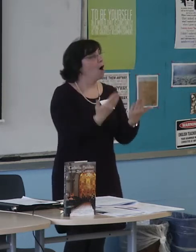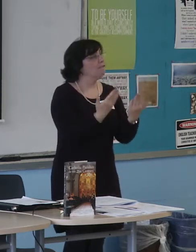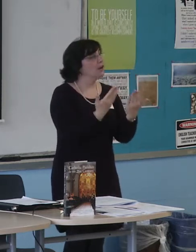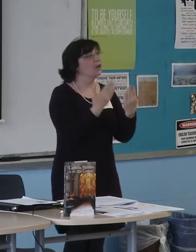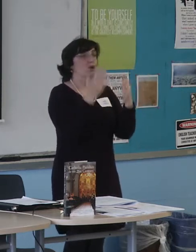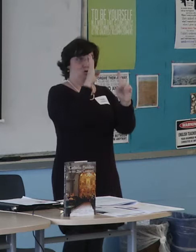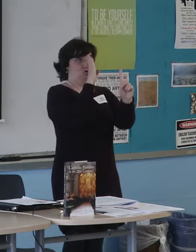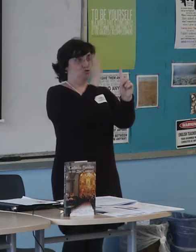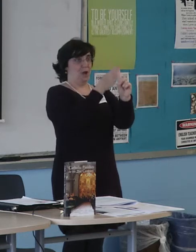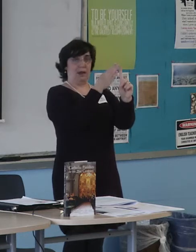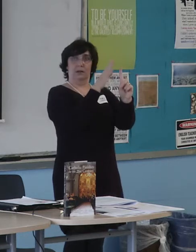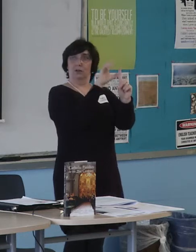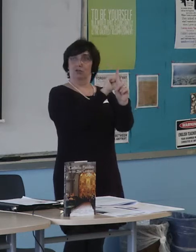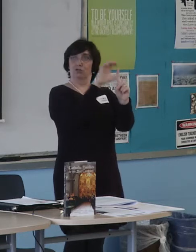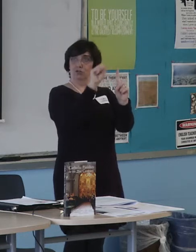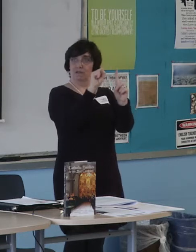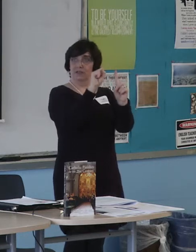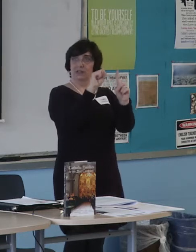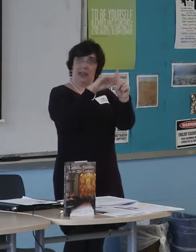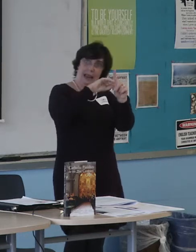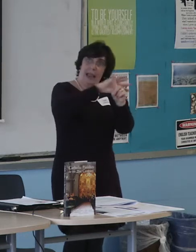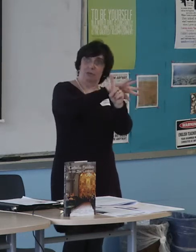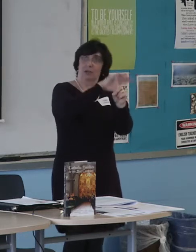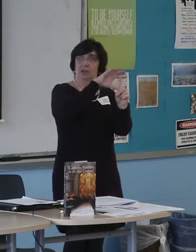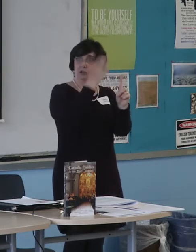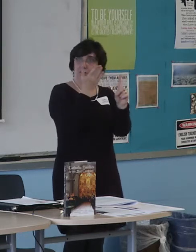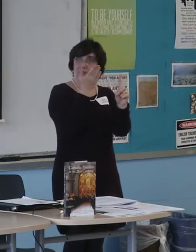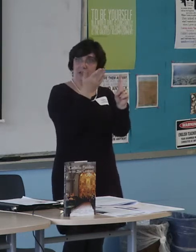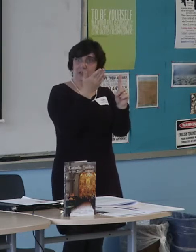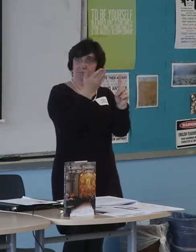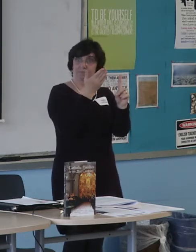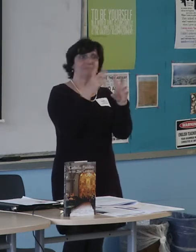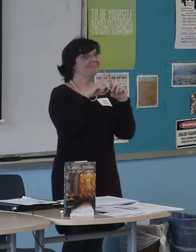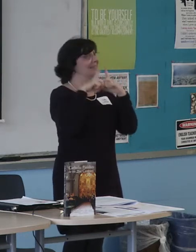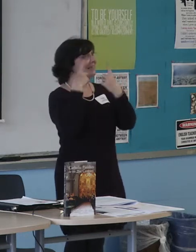social services and counseling services. Diocese are offering more in terms of